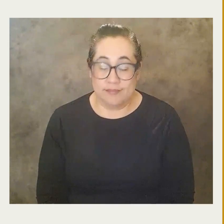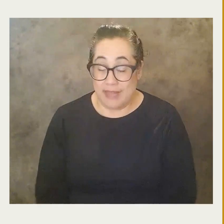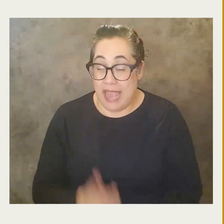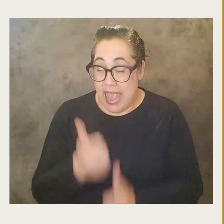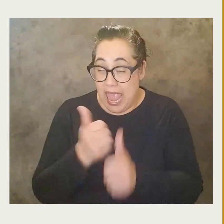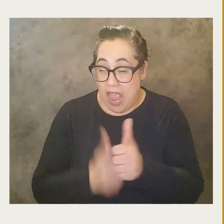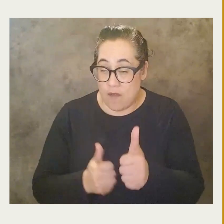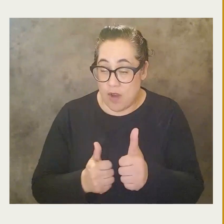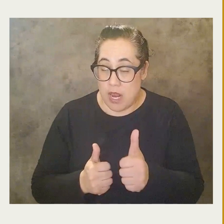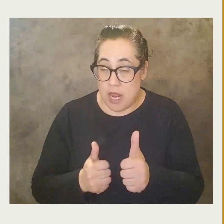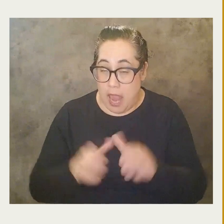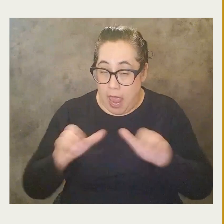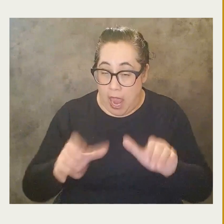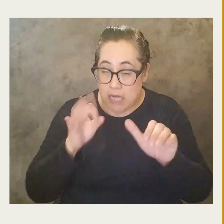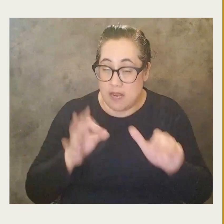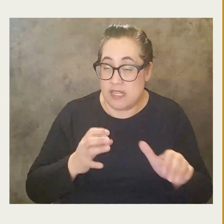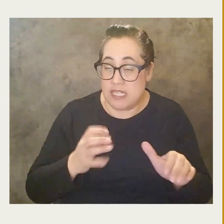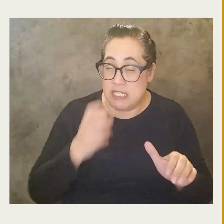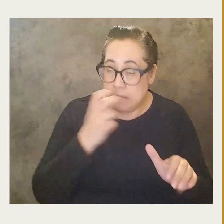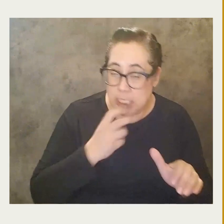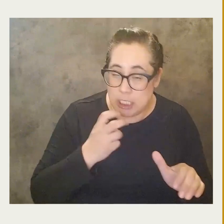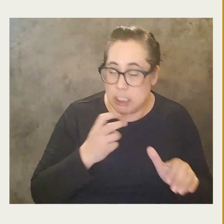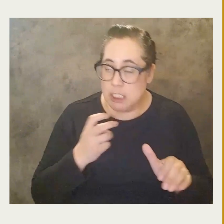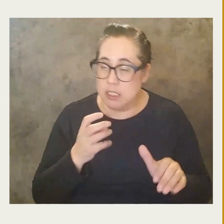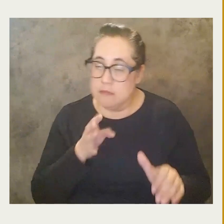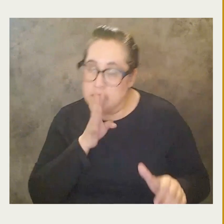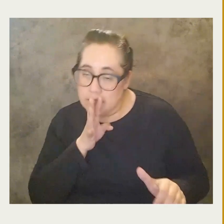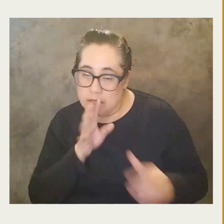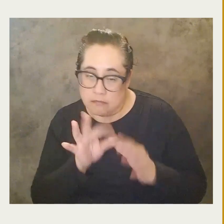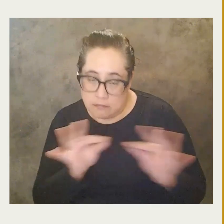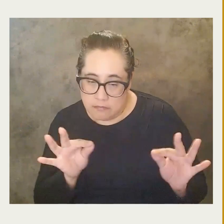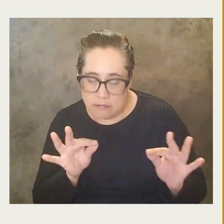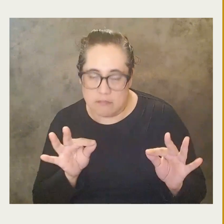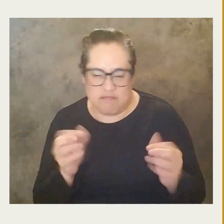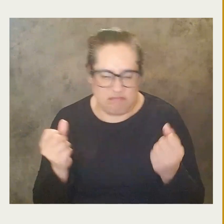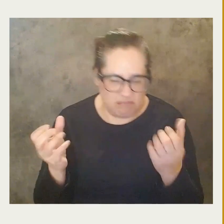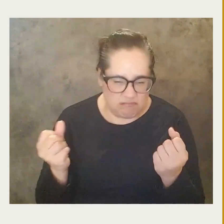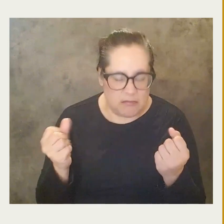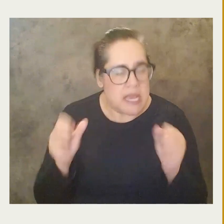Every speech act can be expressed differently ... depending on social context.